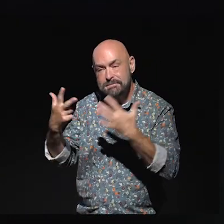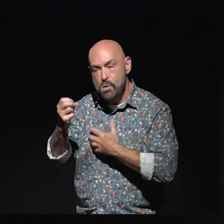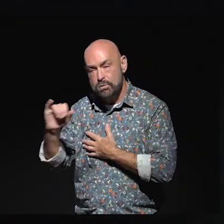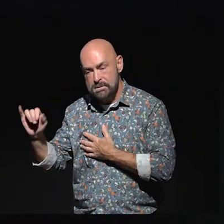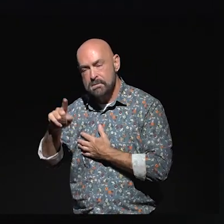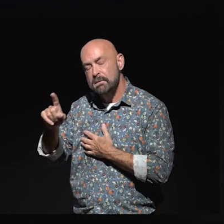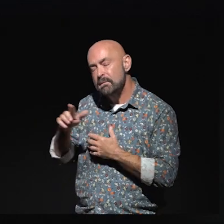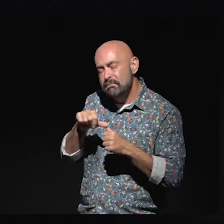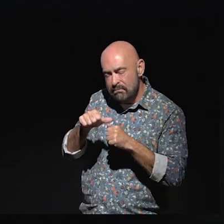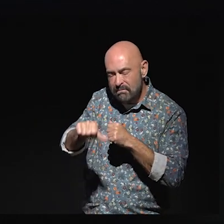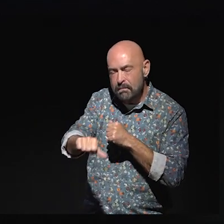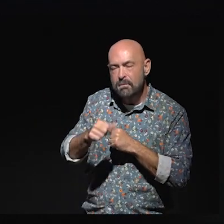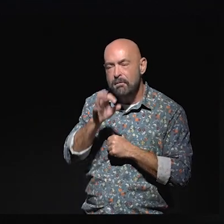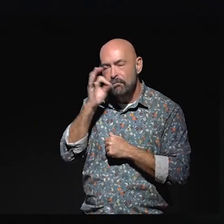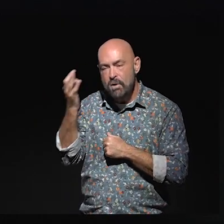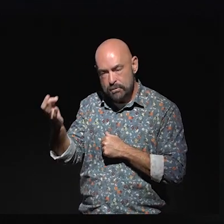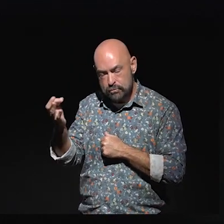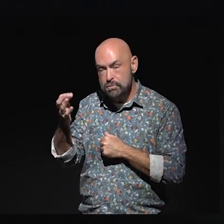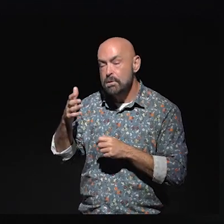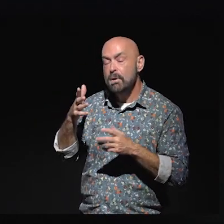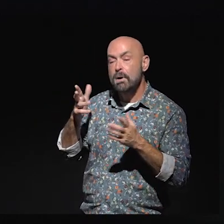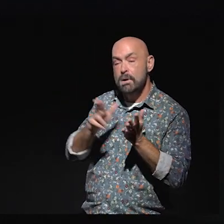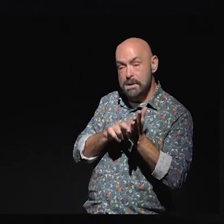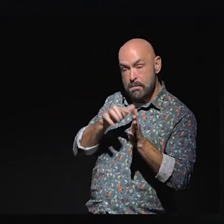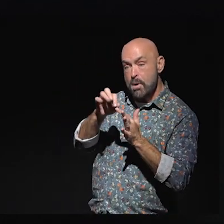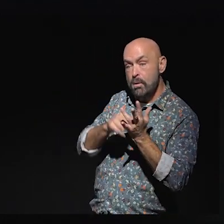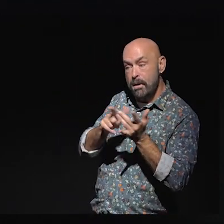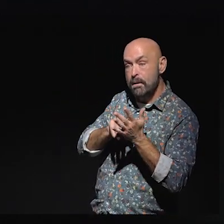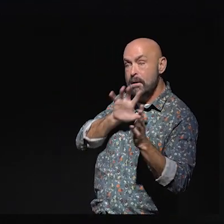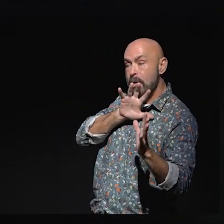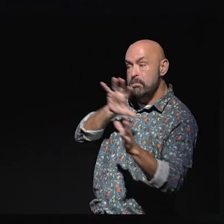the French, under Napoleon, take over Italy.